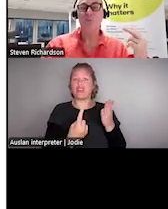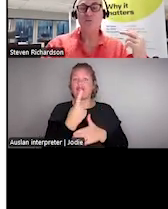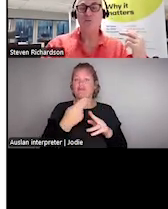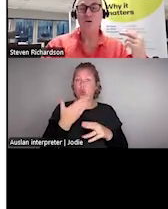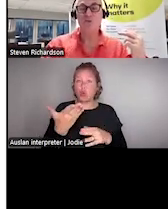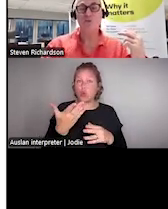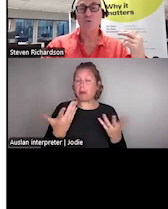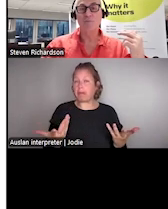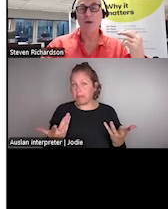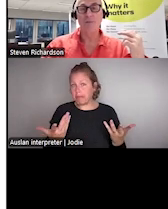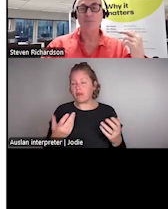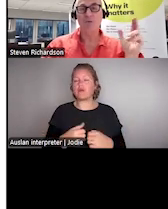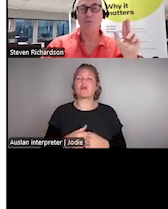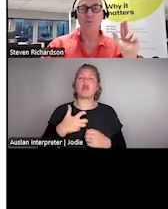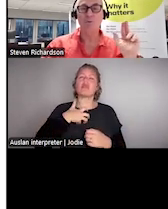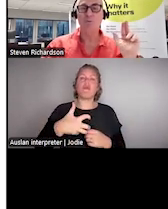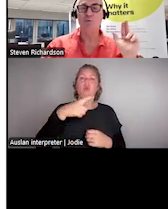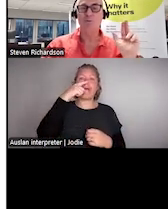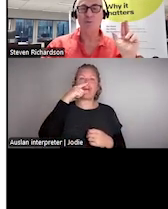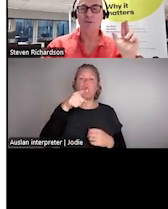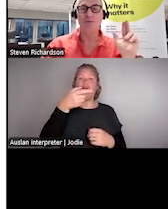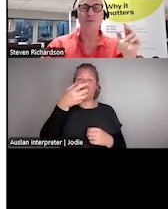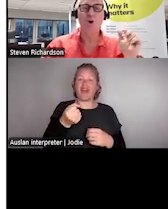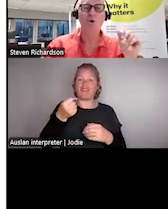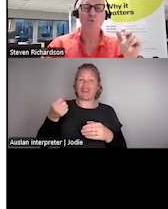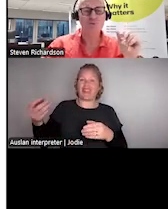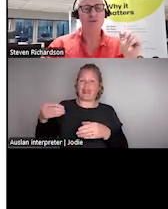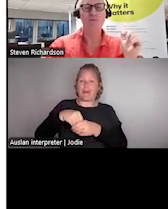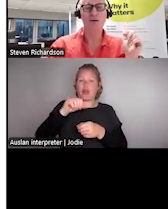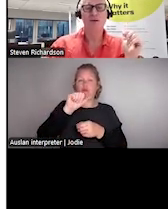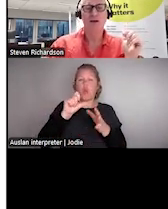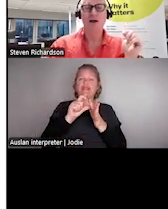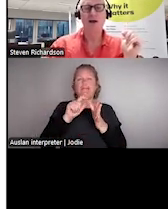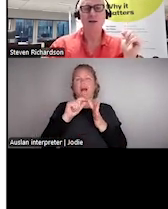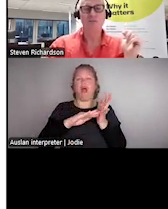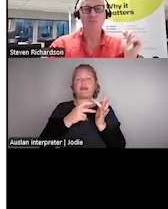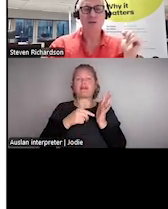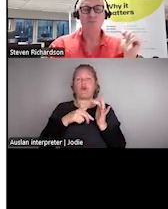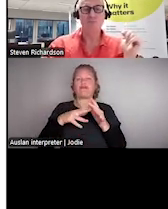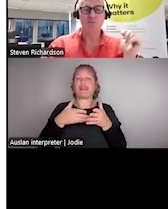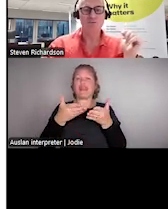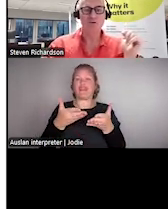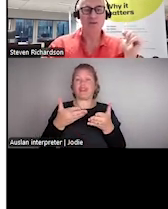people have got in your department of giving, on your team, it is really important to try to